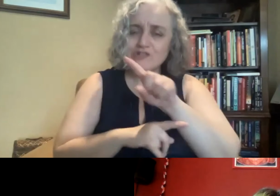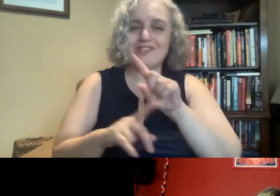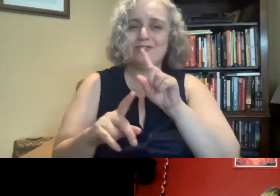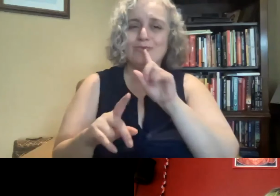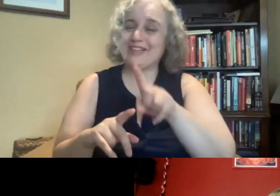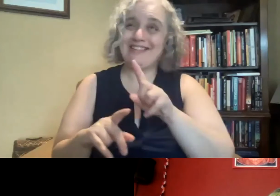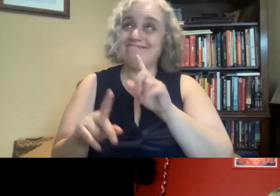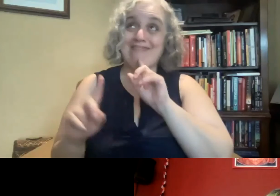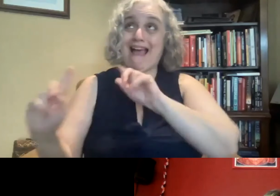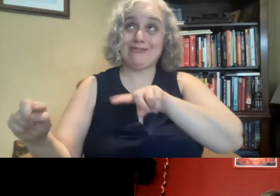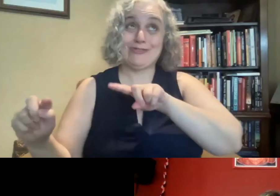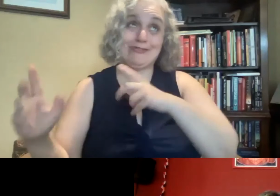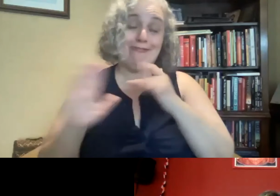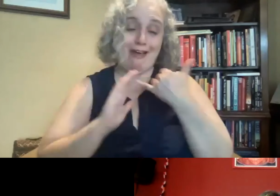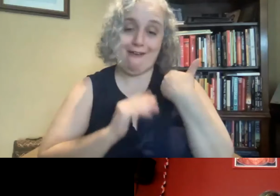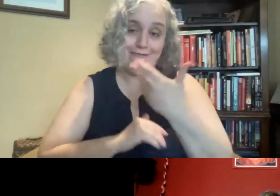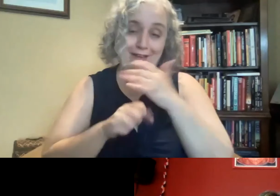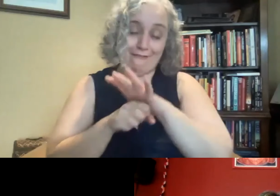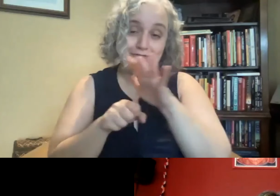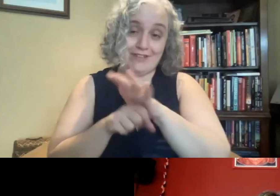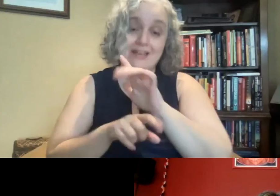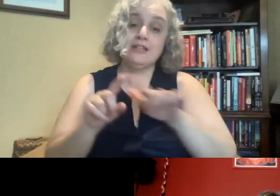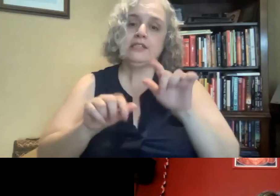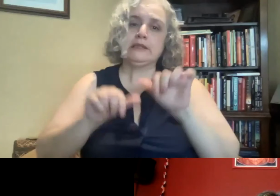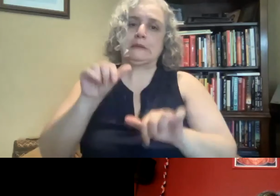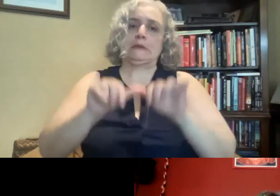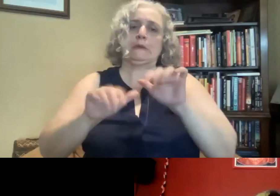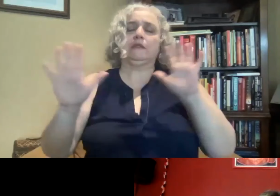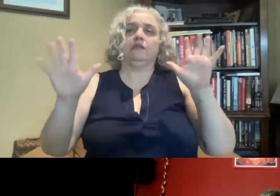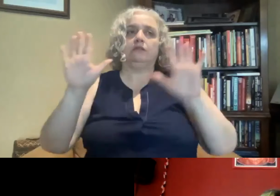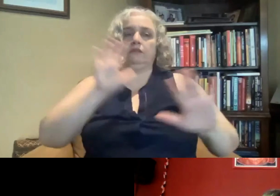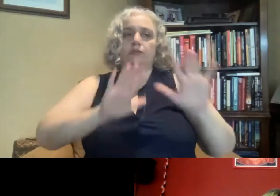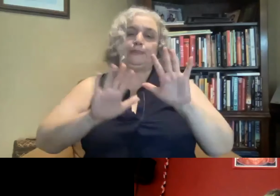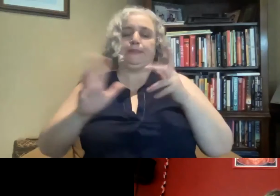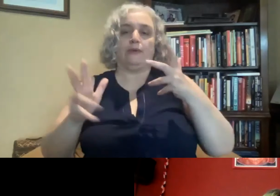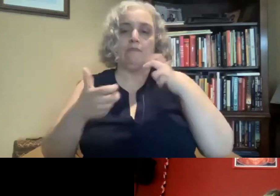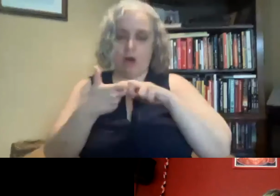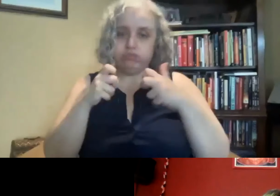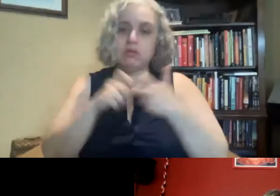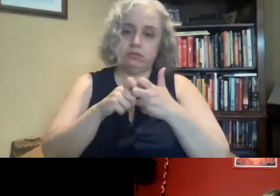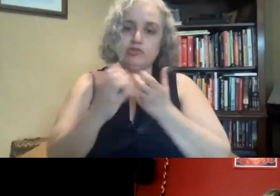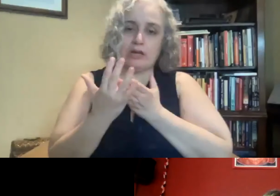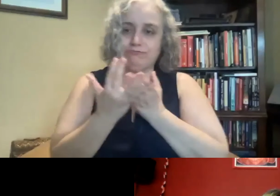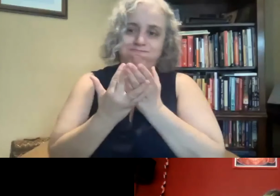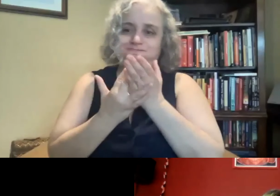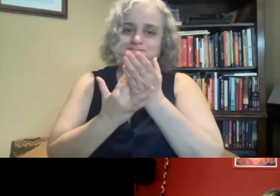Jutta Treviranus: Yeah. Well, that's the dilemma we've been trying to deal with as well and the minute you standardize,